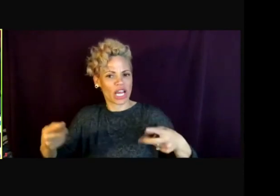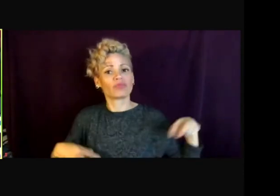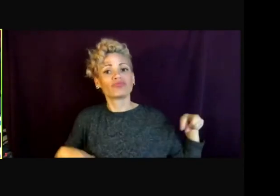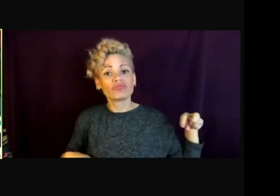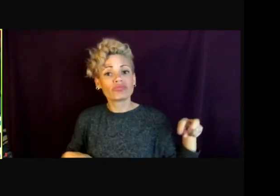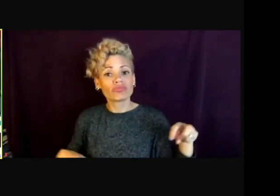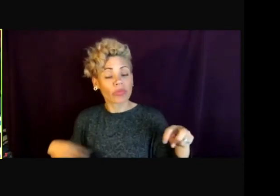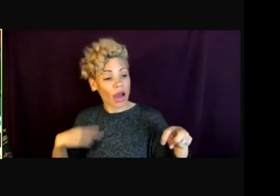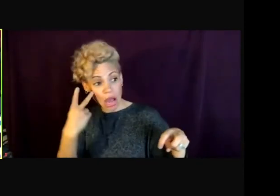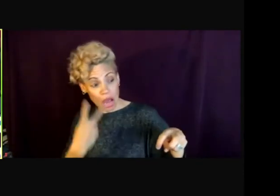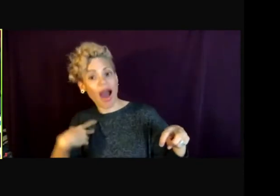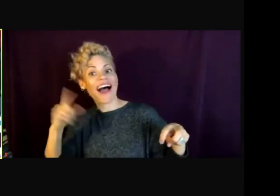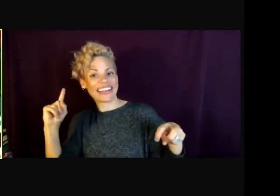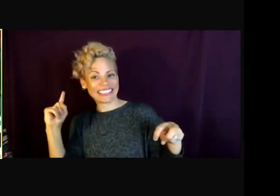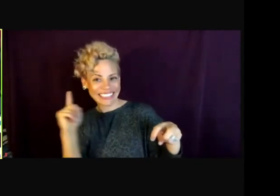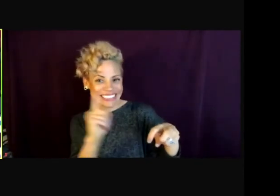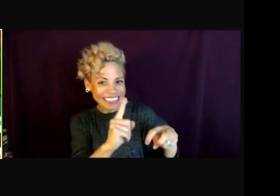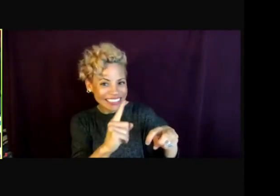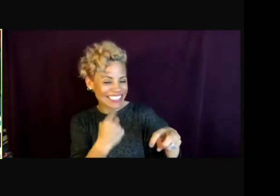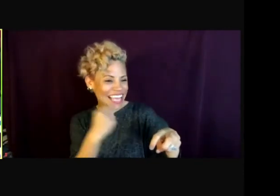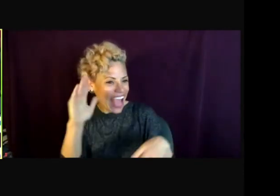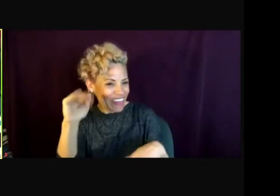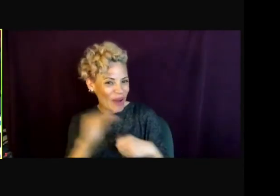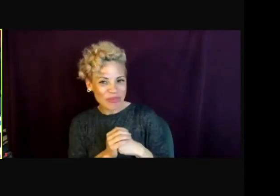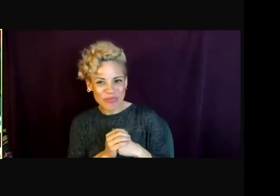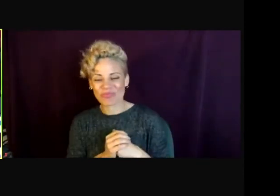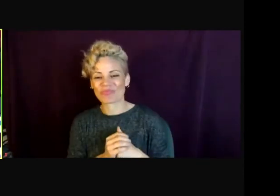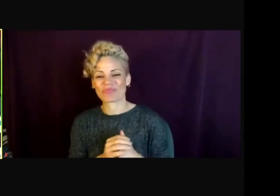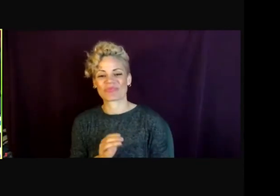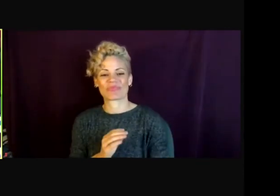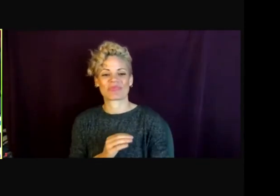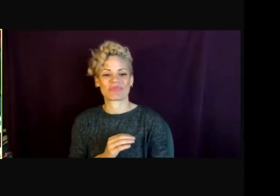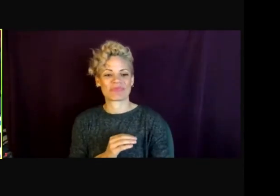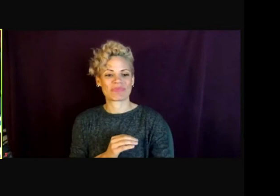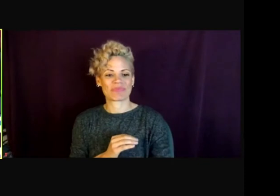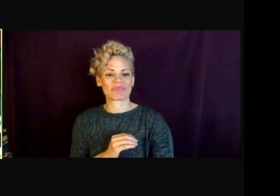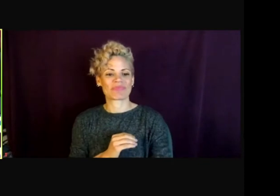And so he started to talk to me and he said, "Just think.